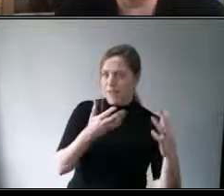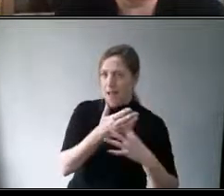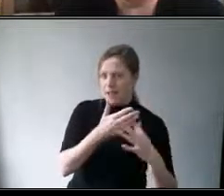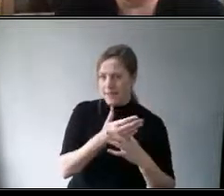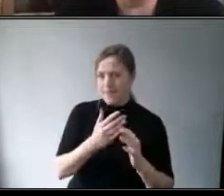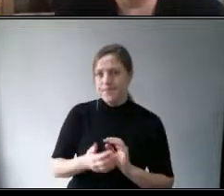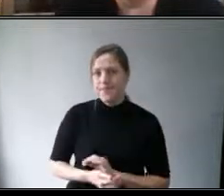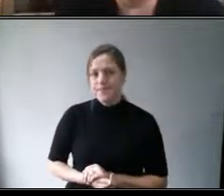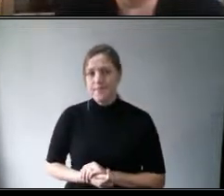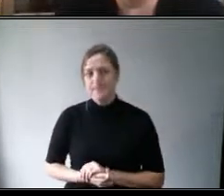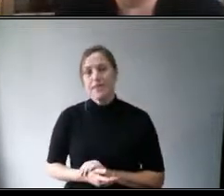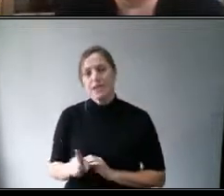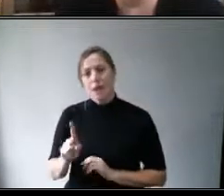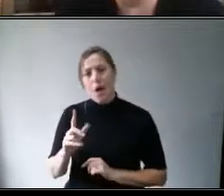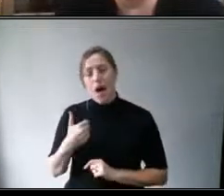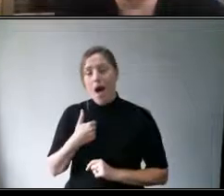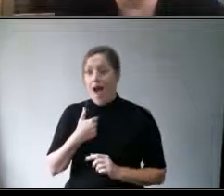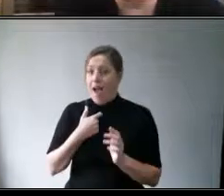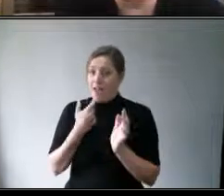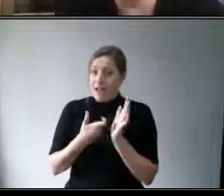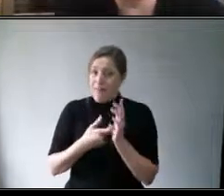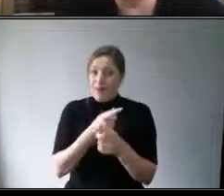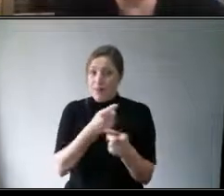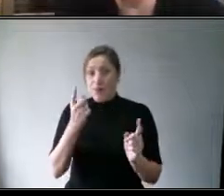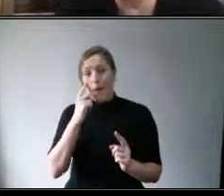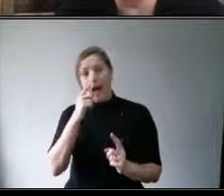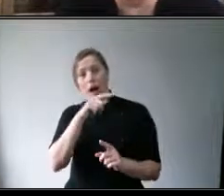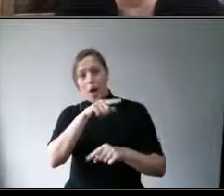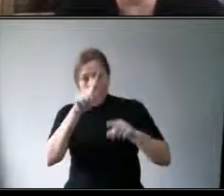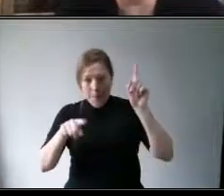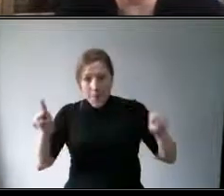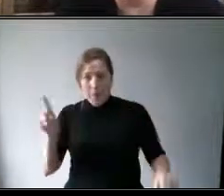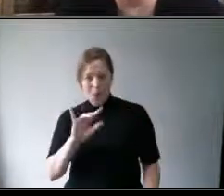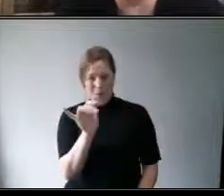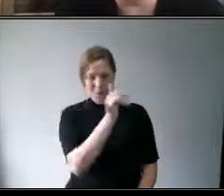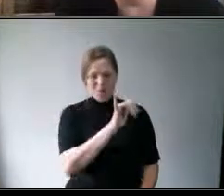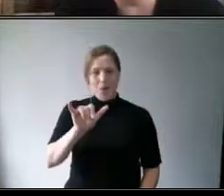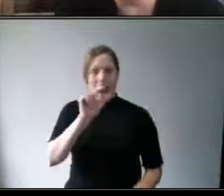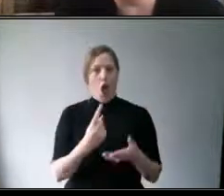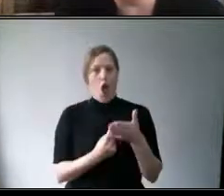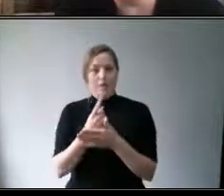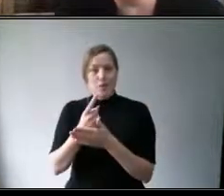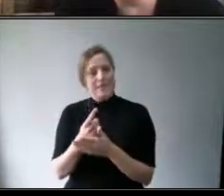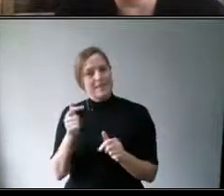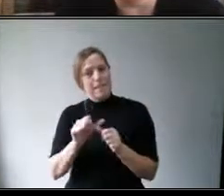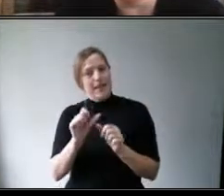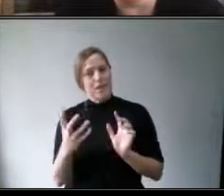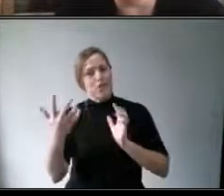one that best suits yeah they're incredibly varied um and all kind of detailed in the guidelines